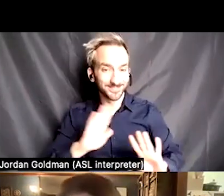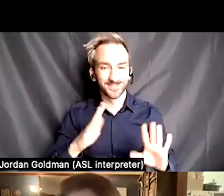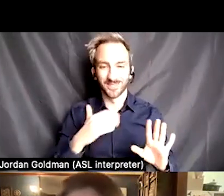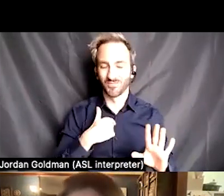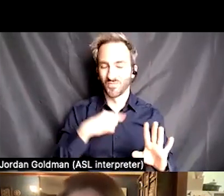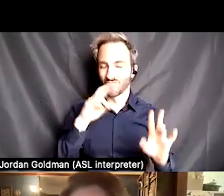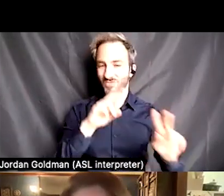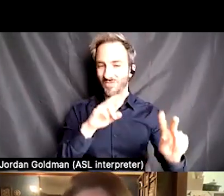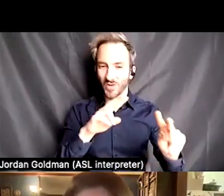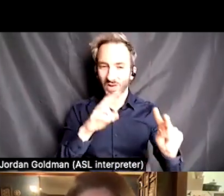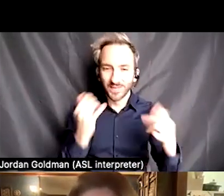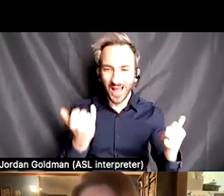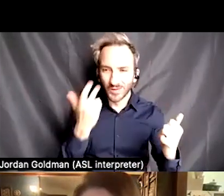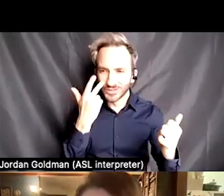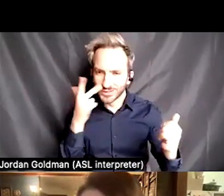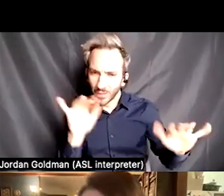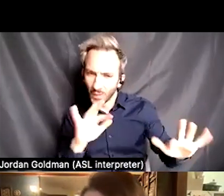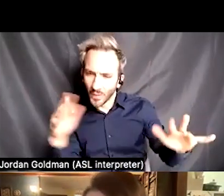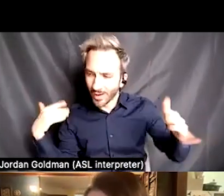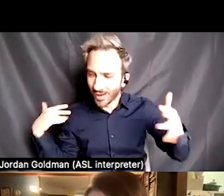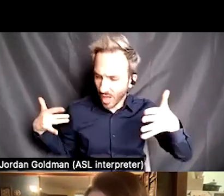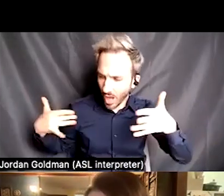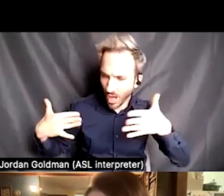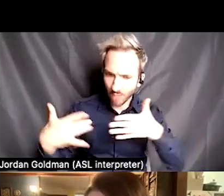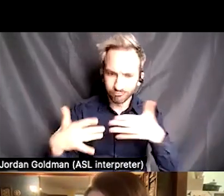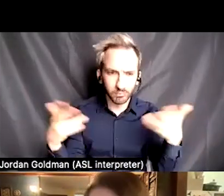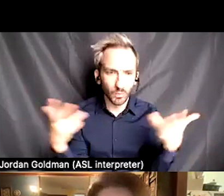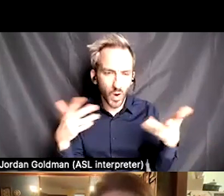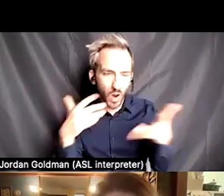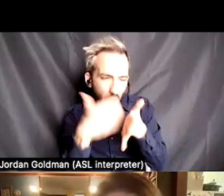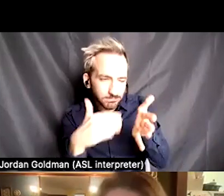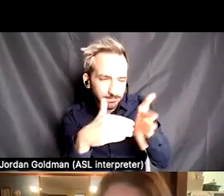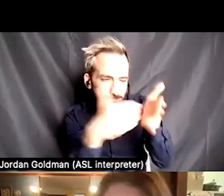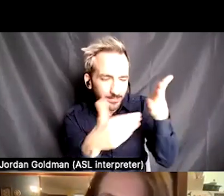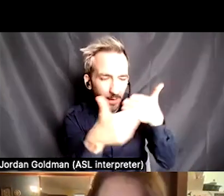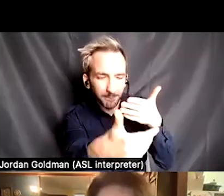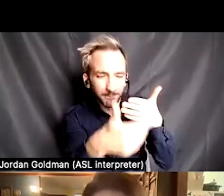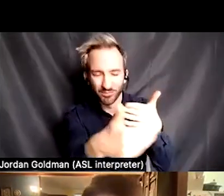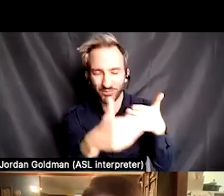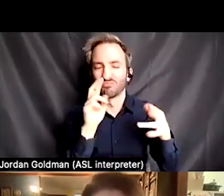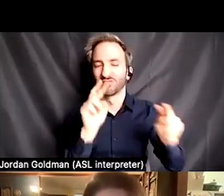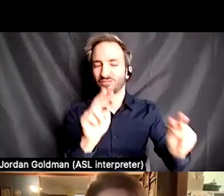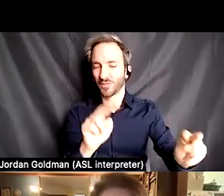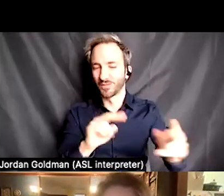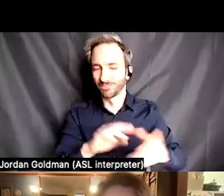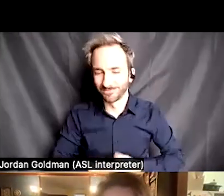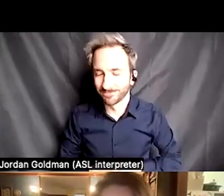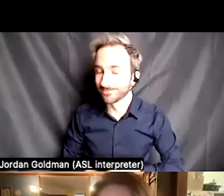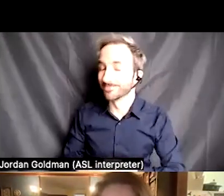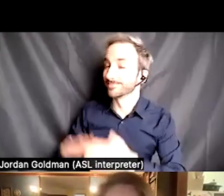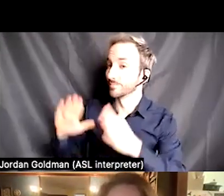current trends and upcoming trends. Monique: Awesome. So, we are really excited